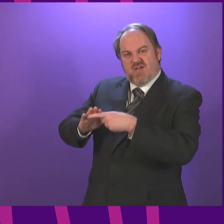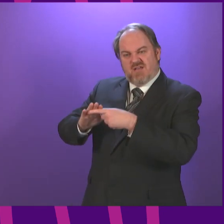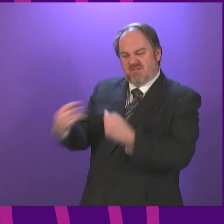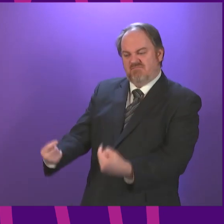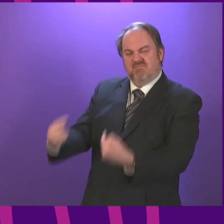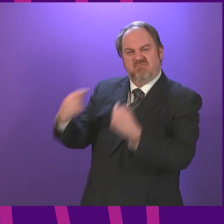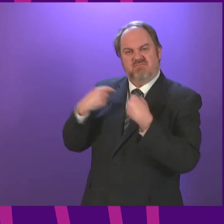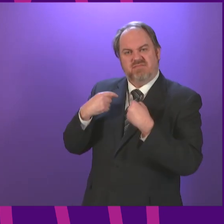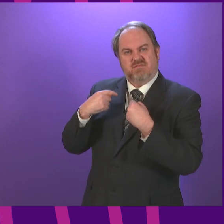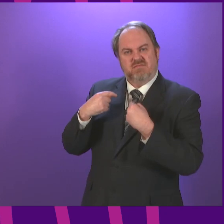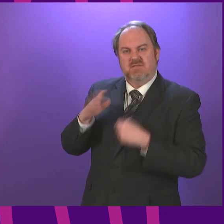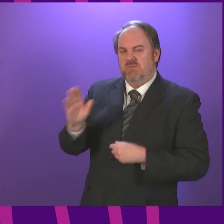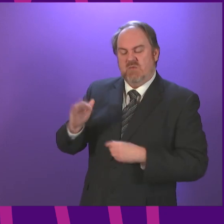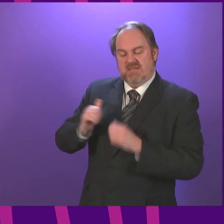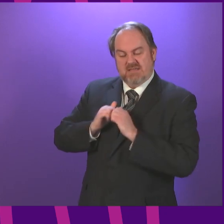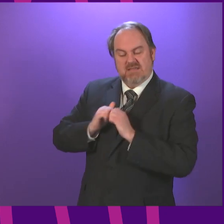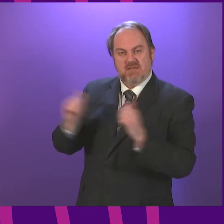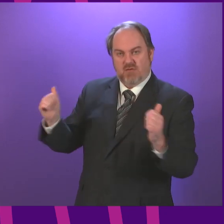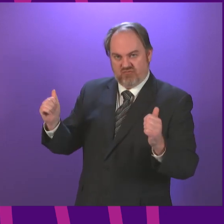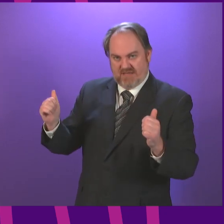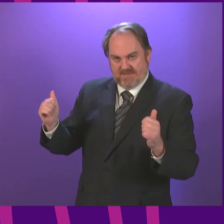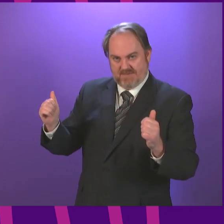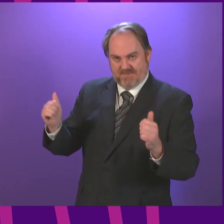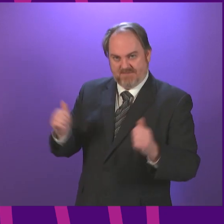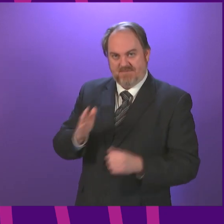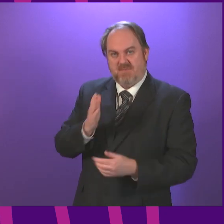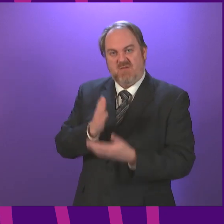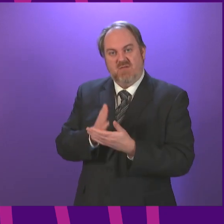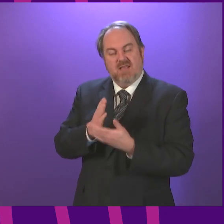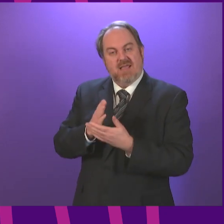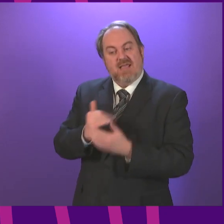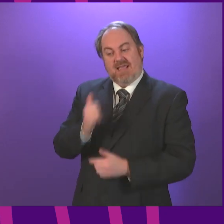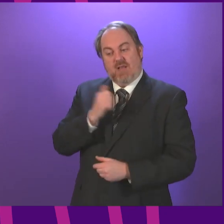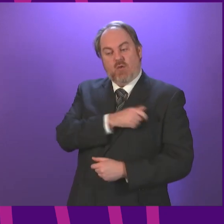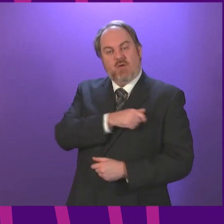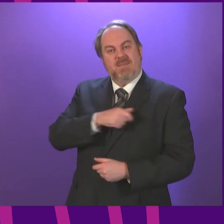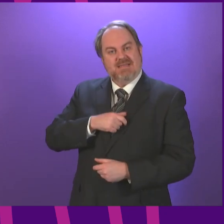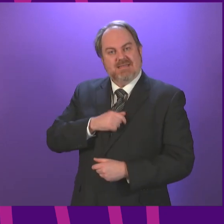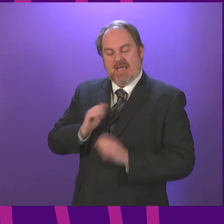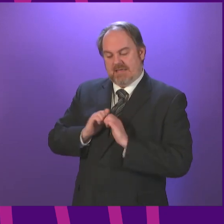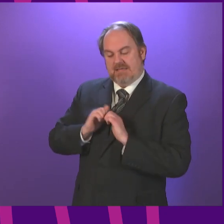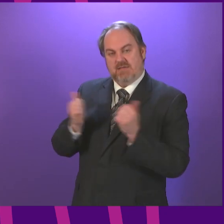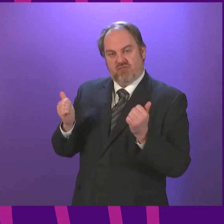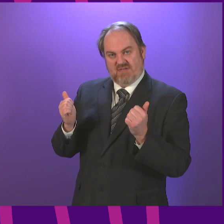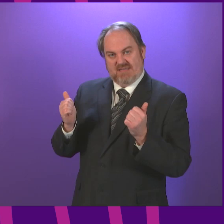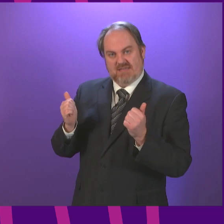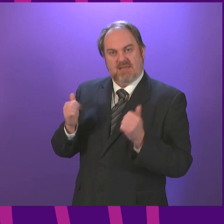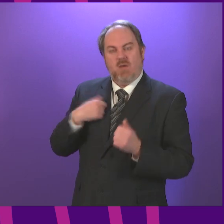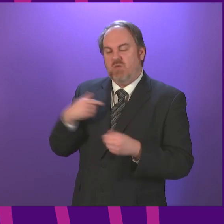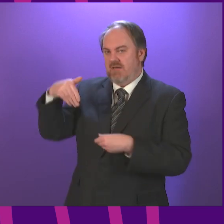made is disputed. I disputed it at committee last week. I was not party to the conversation